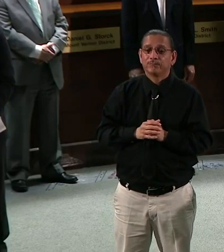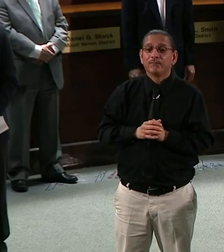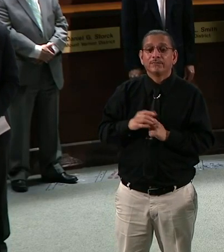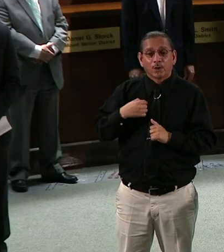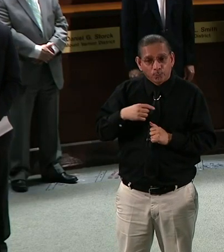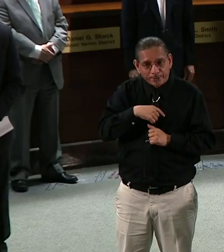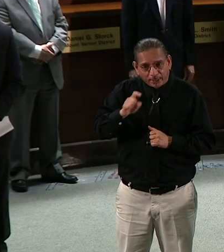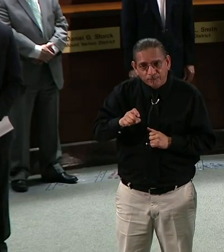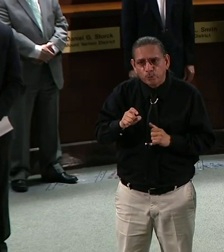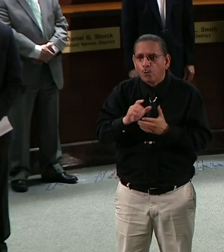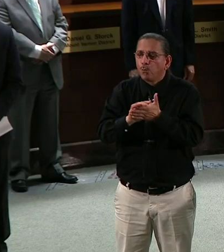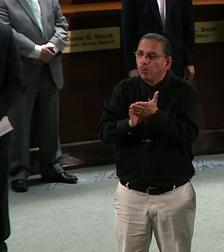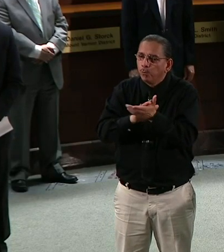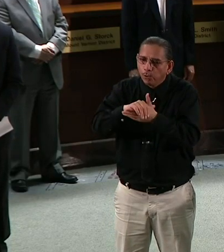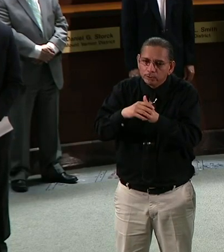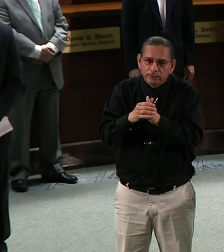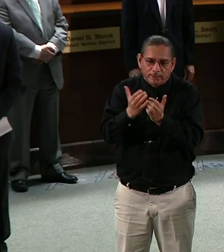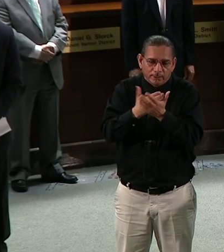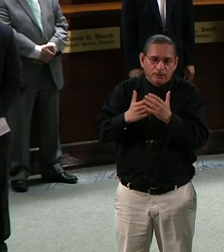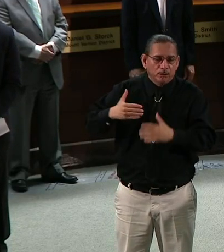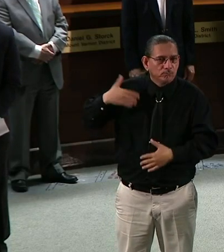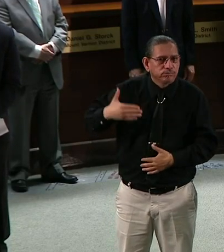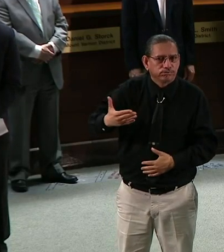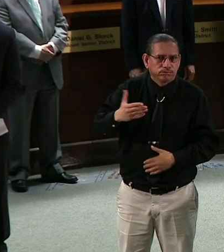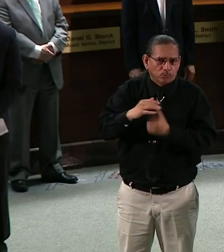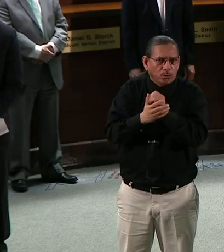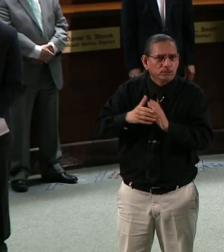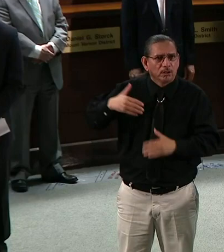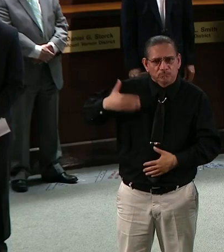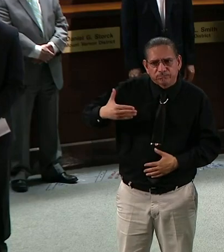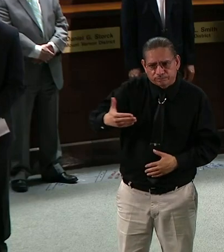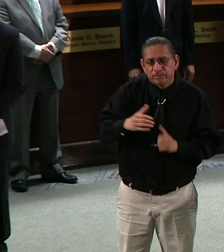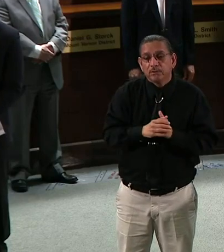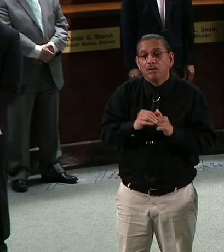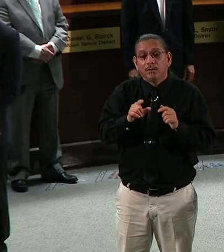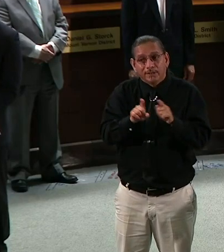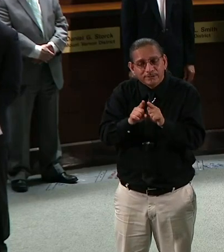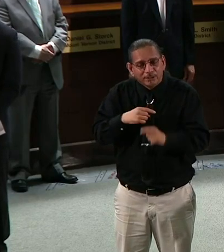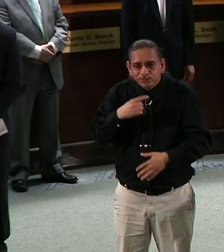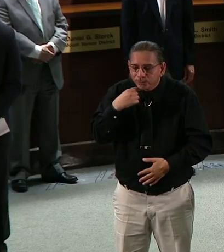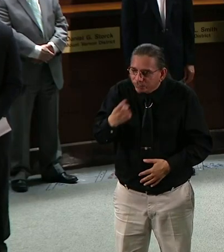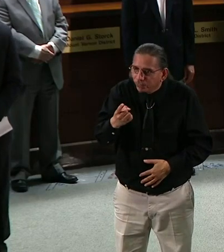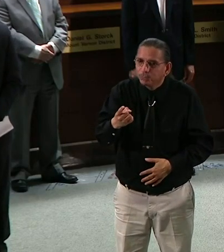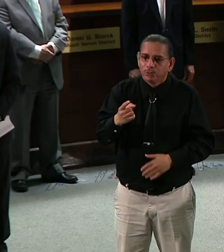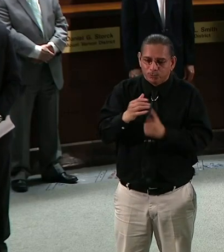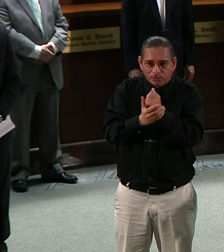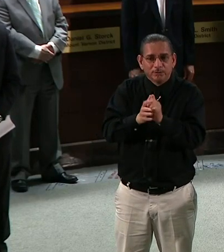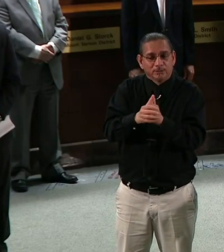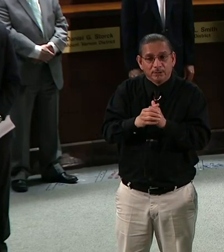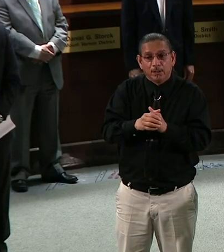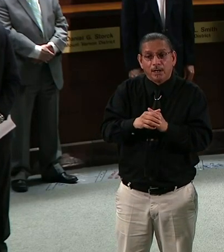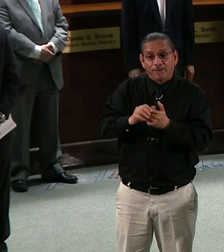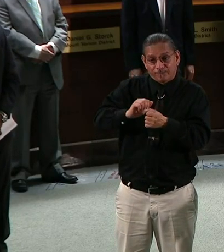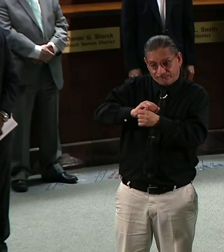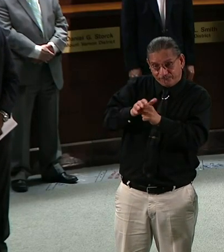IDEA. I CAN CONTINUE ON A LIST US SO SEATTLE. HE LAST A LOT